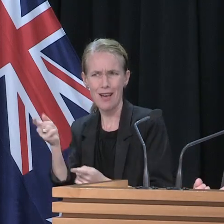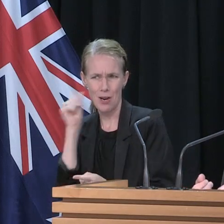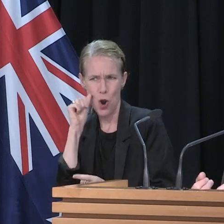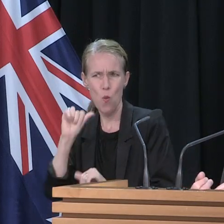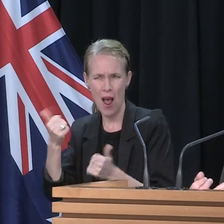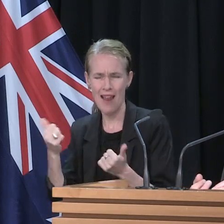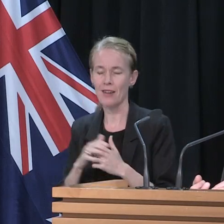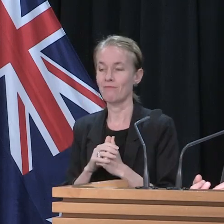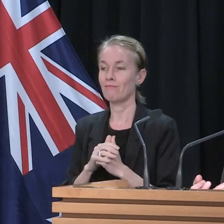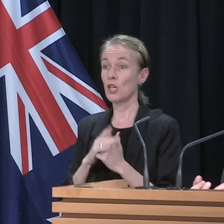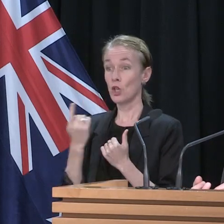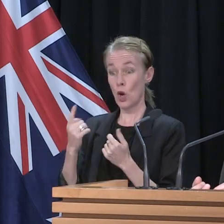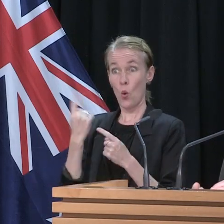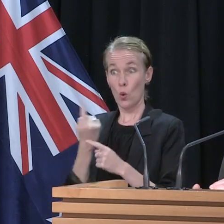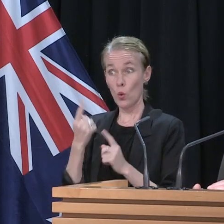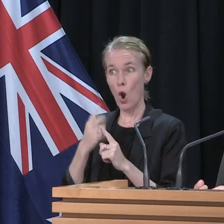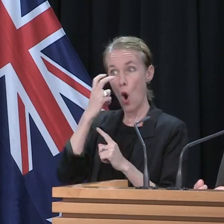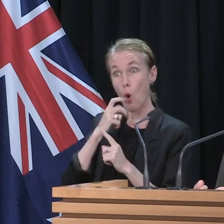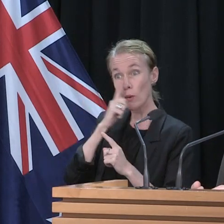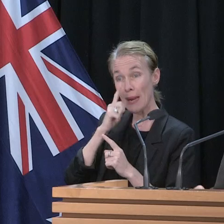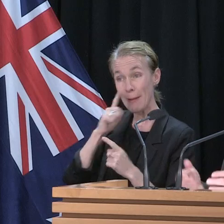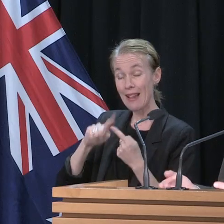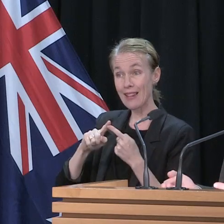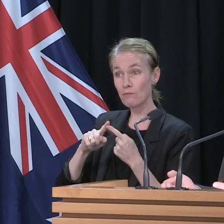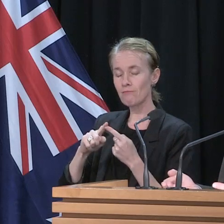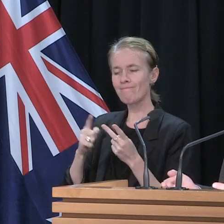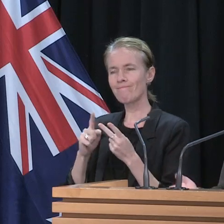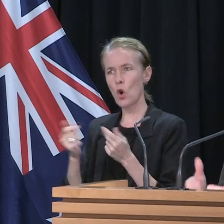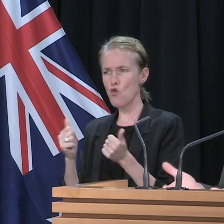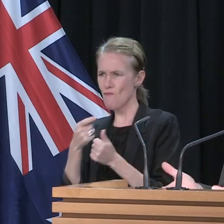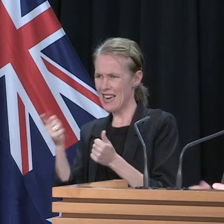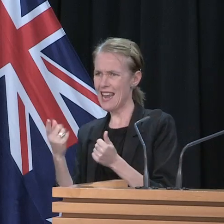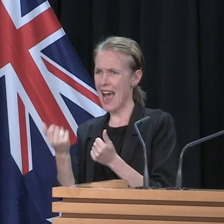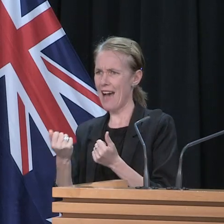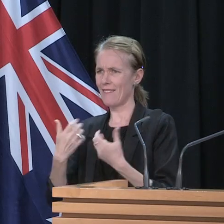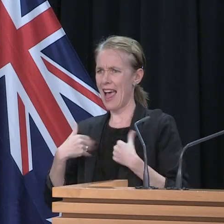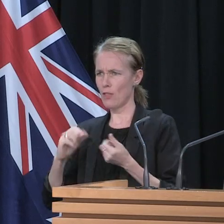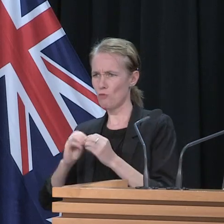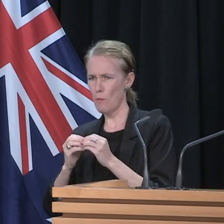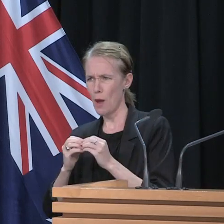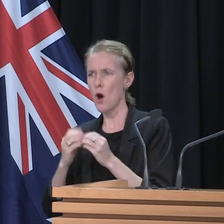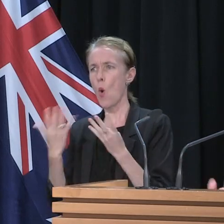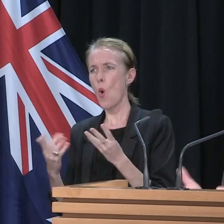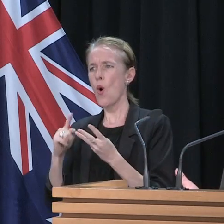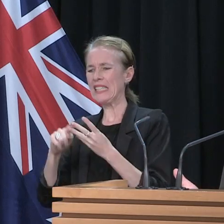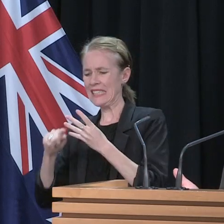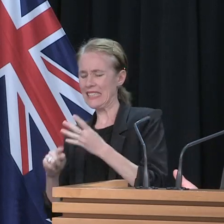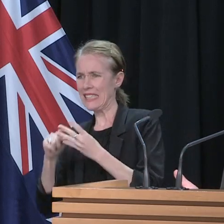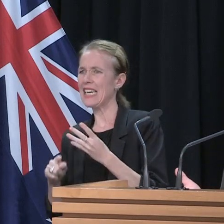with respiratory symptoms. It's quite a big group. It includes older people, people with pre-existing conditions,